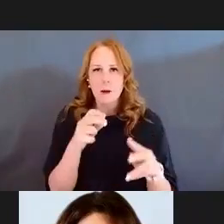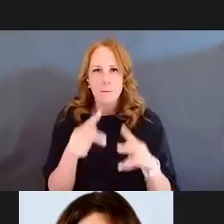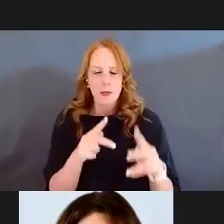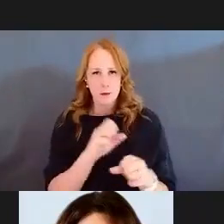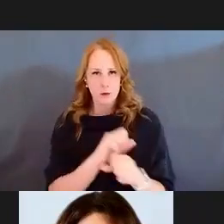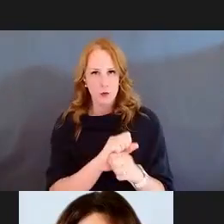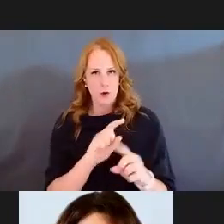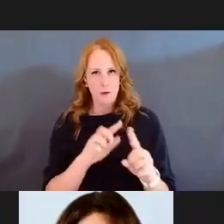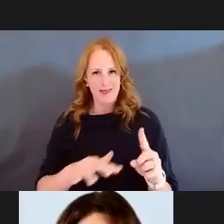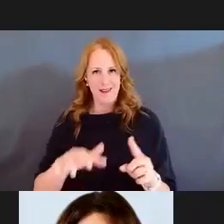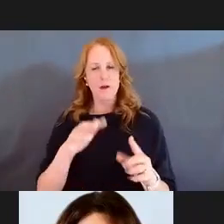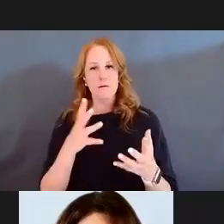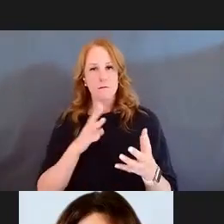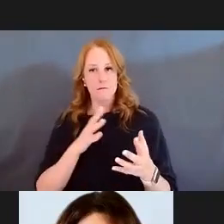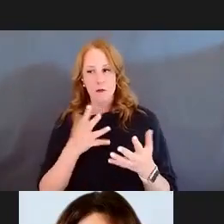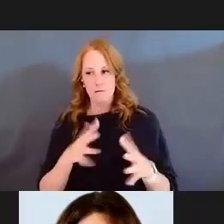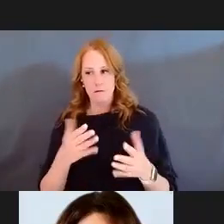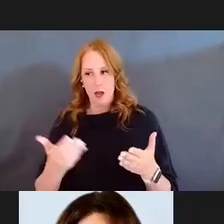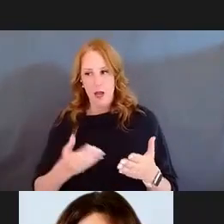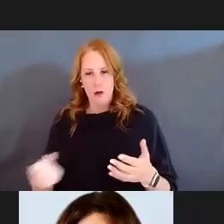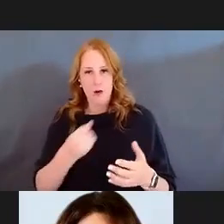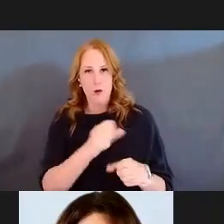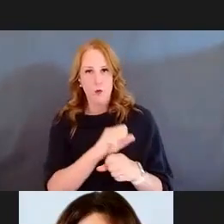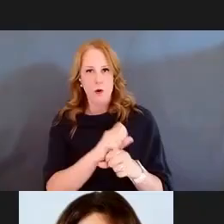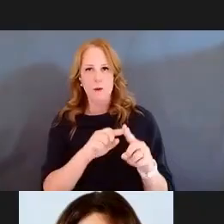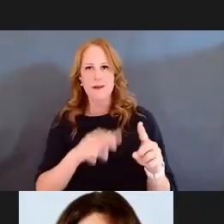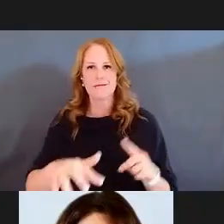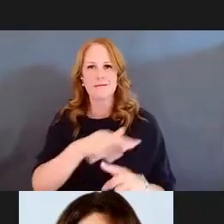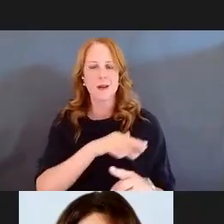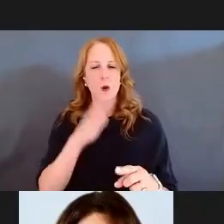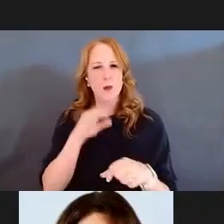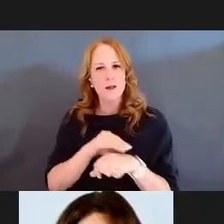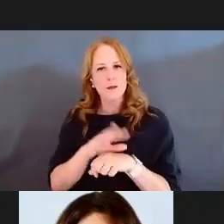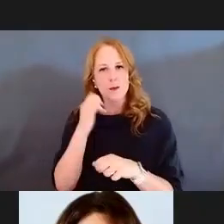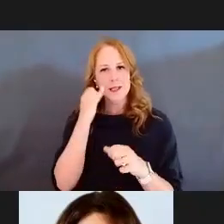determines whether people are staying, if people are growing, if they require constant support,